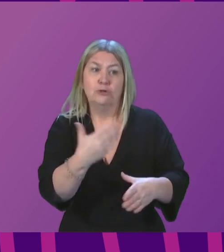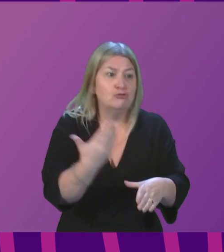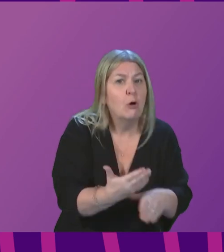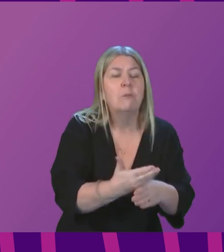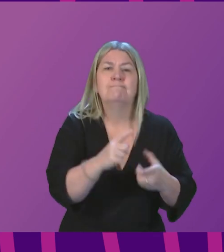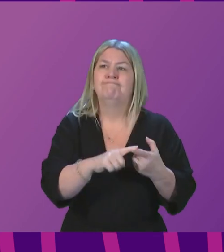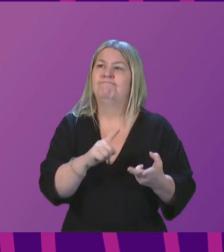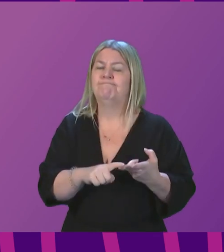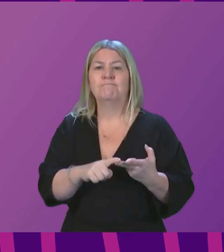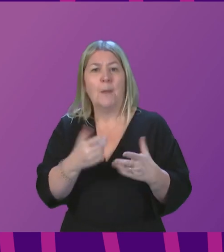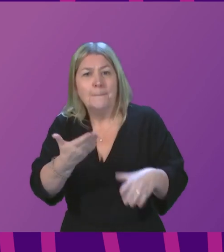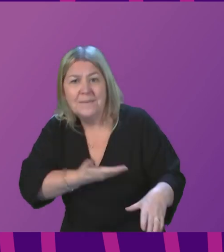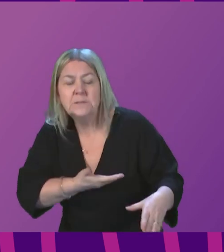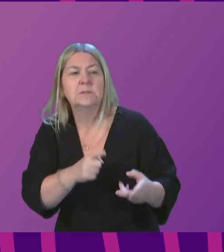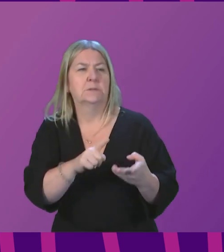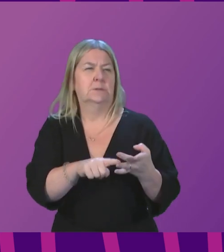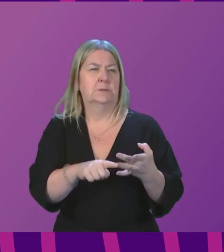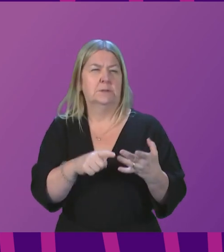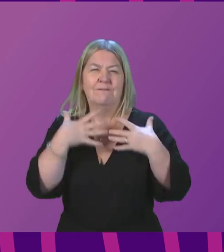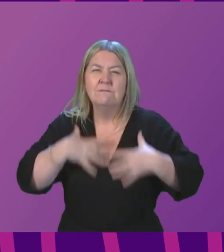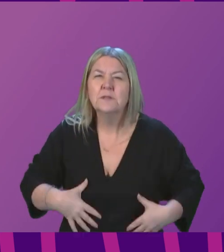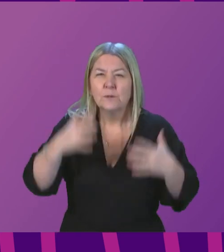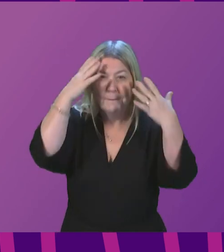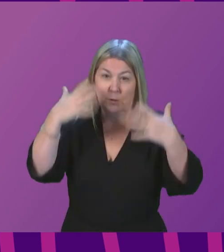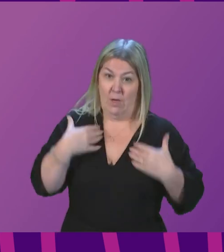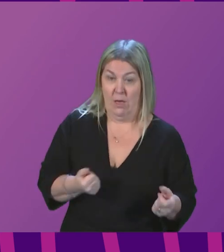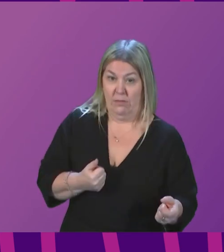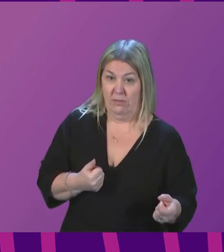people’s mental and physical health, but we can now see that they were not needed.